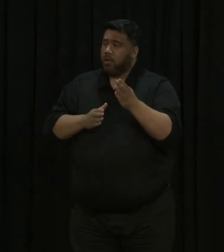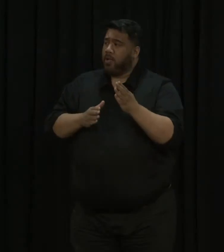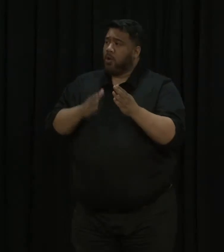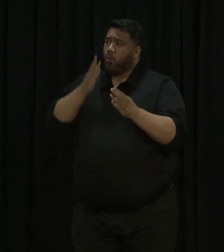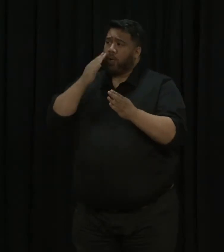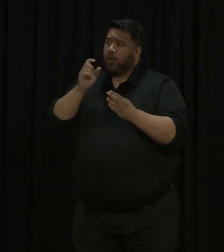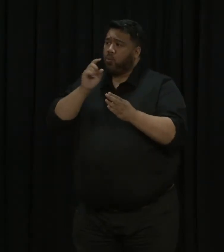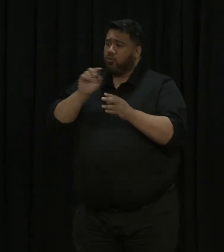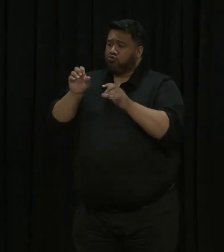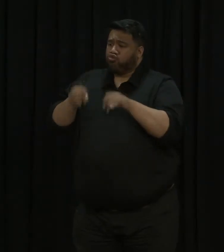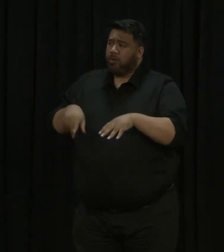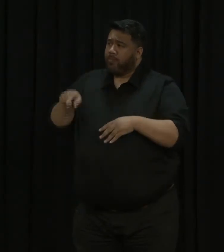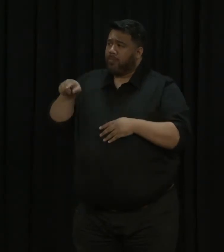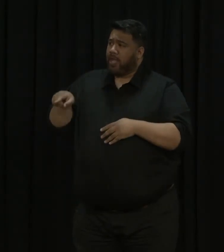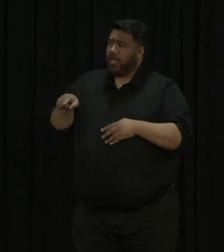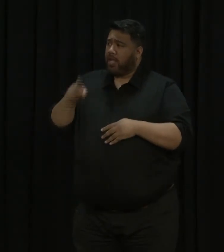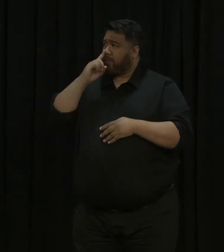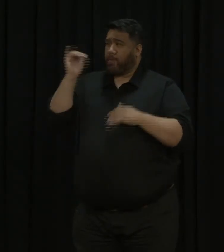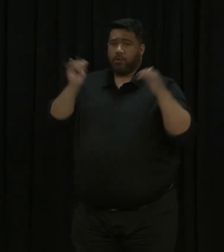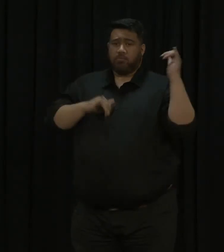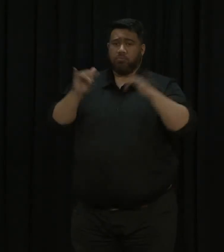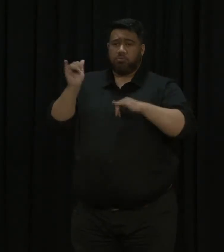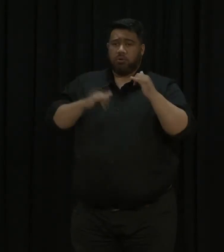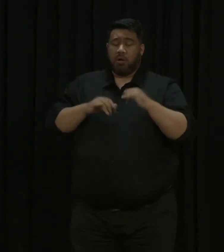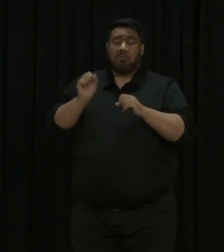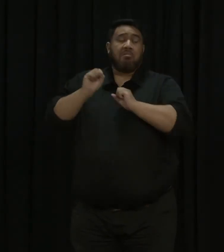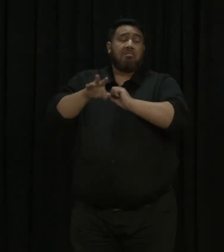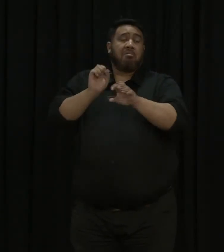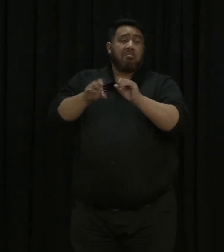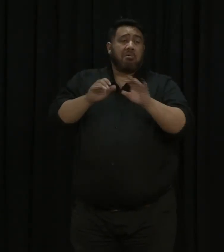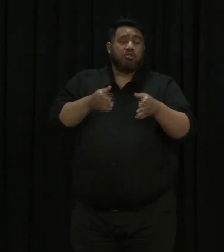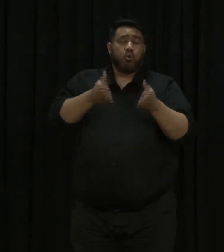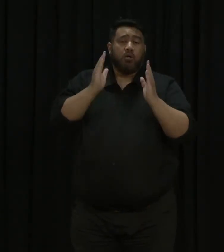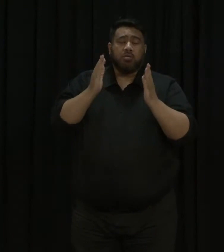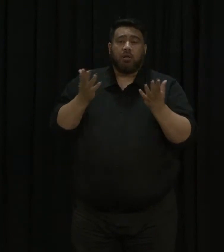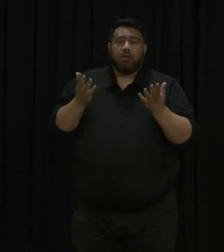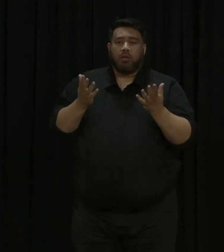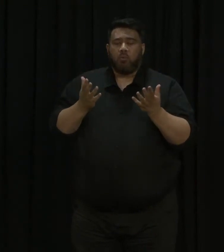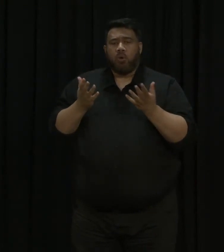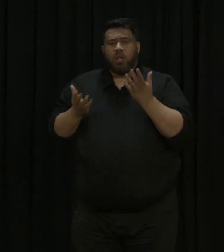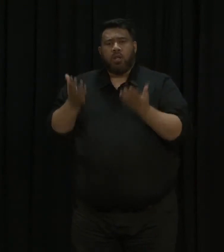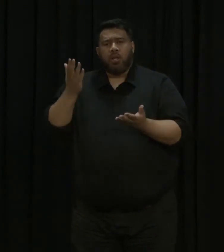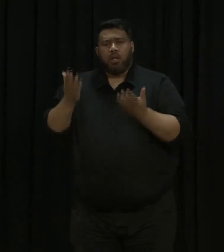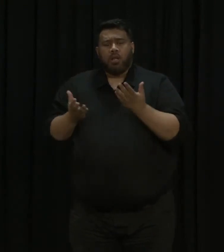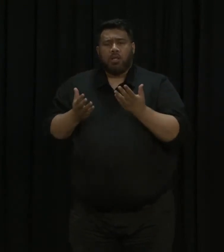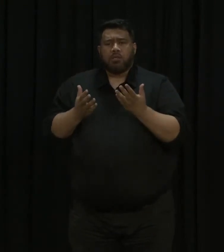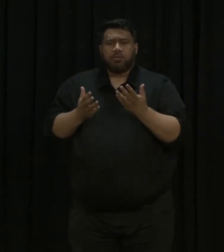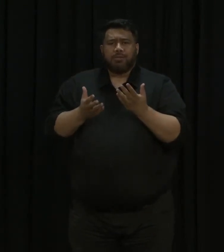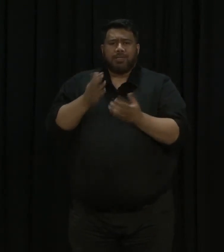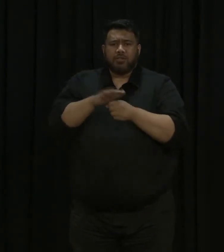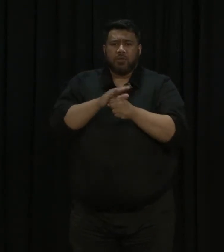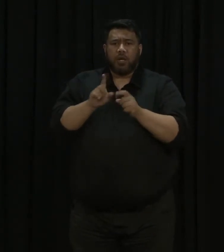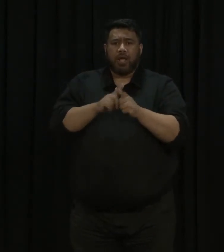cohort in IQ so we can make use of the facilities.